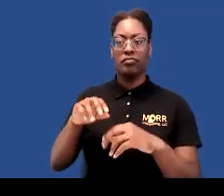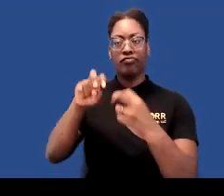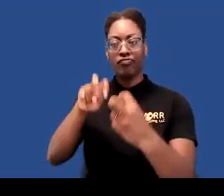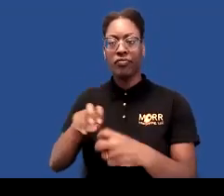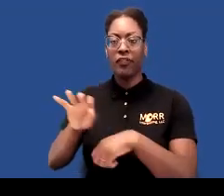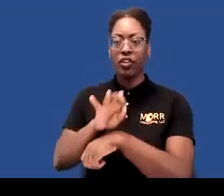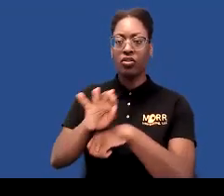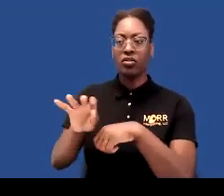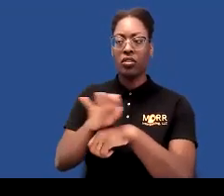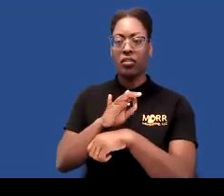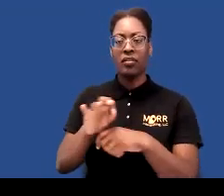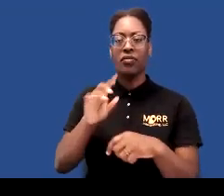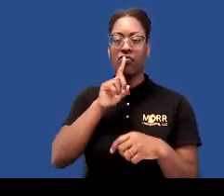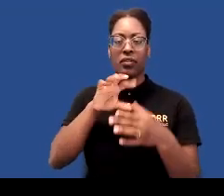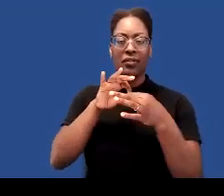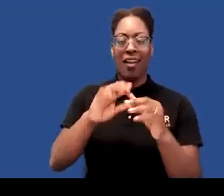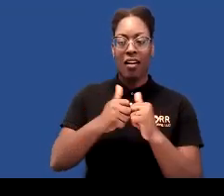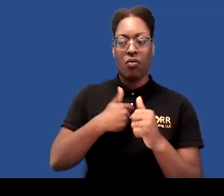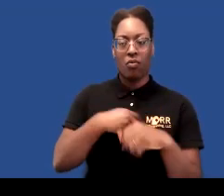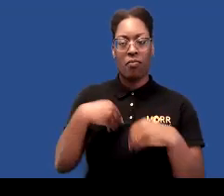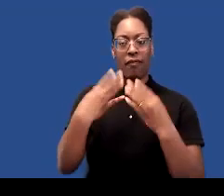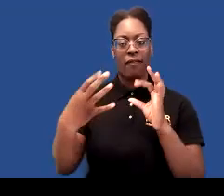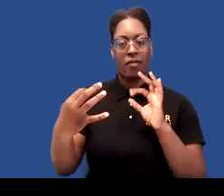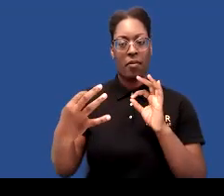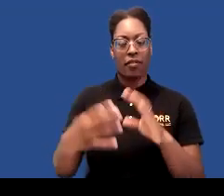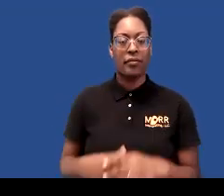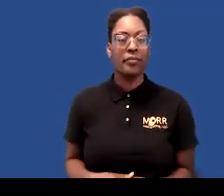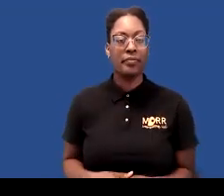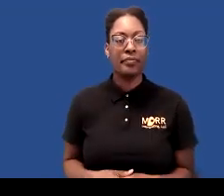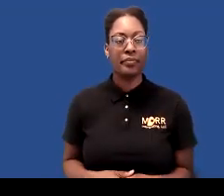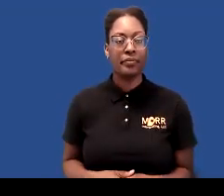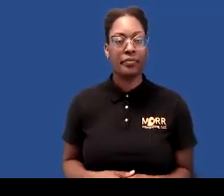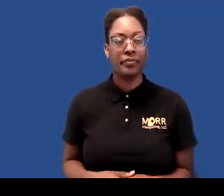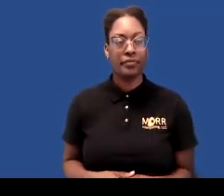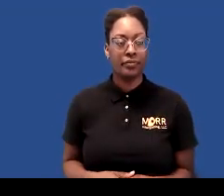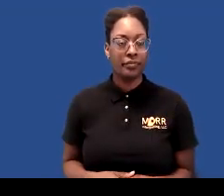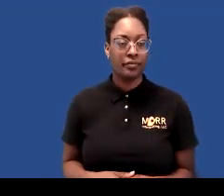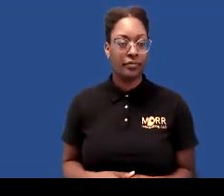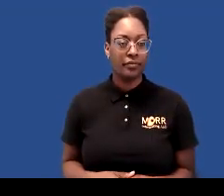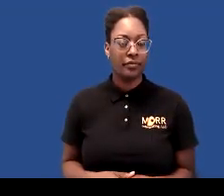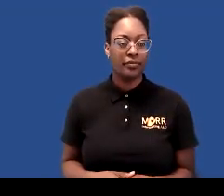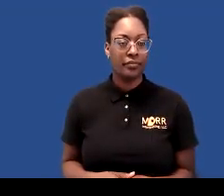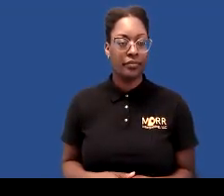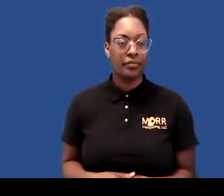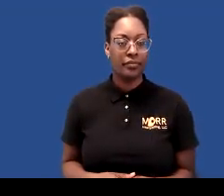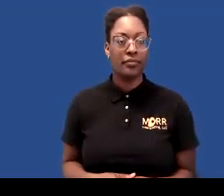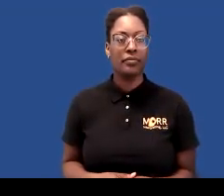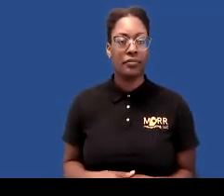The last point for writing centers is an ideal, but I do think repeat visits work well for both students who are face-to-face and those who are online.